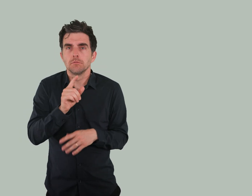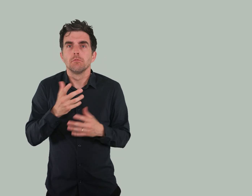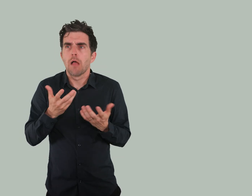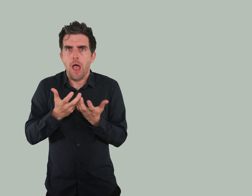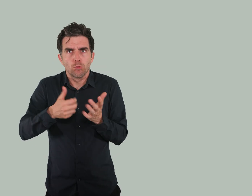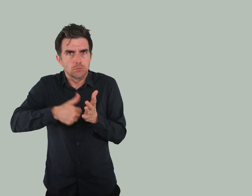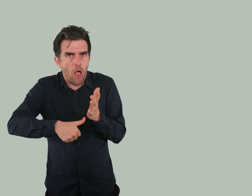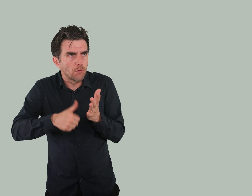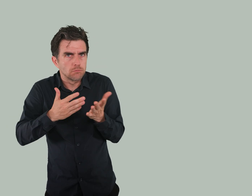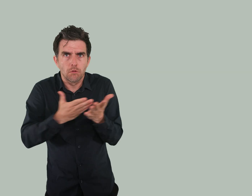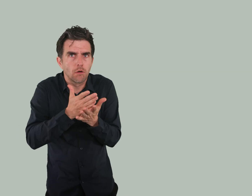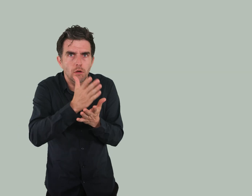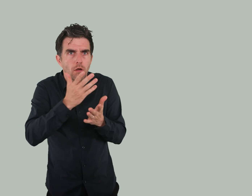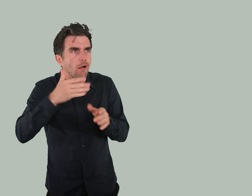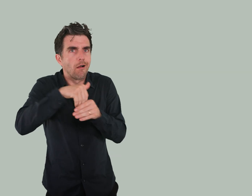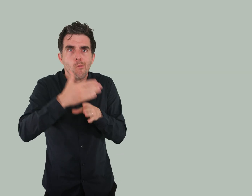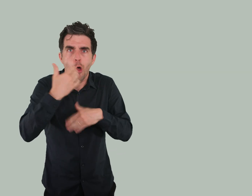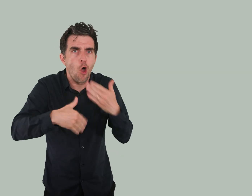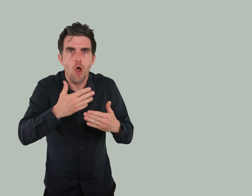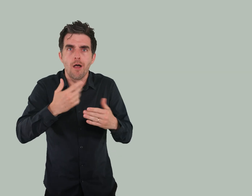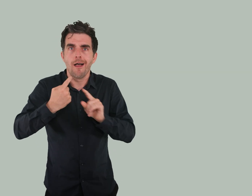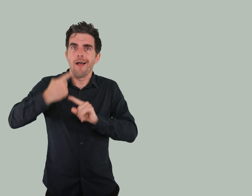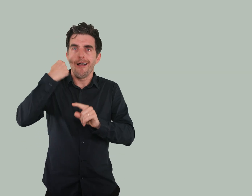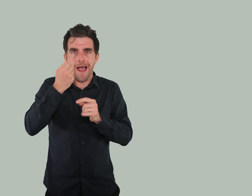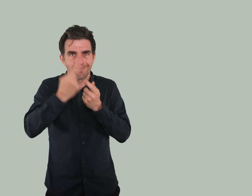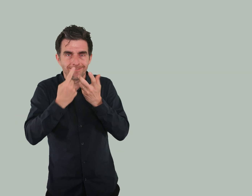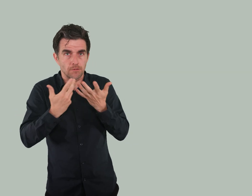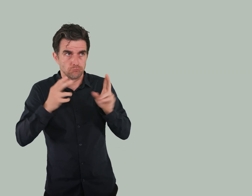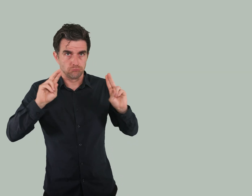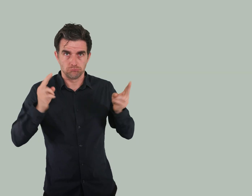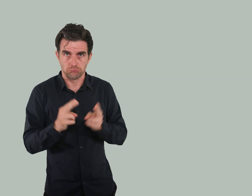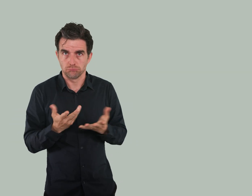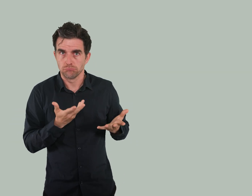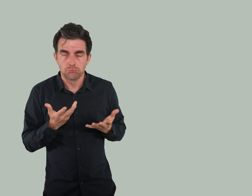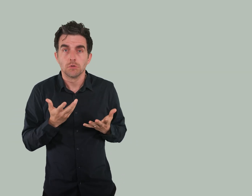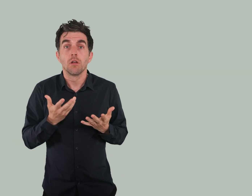Entry pathways have narrowed from several directions at once.